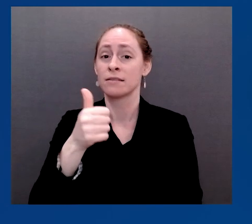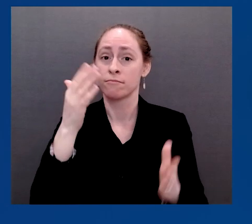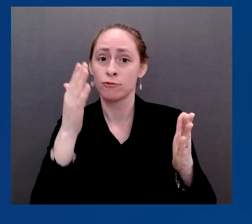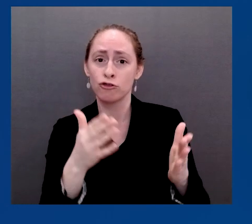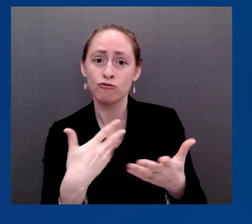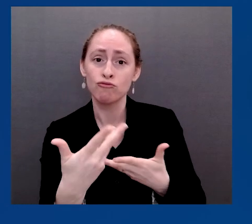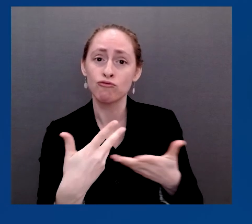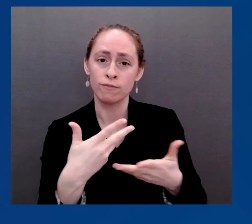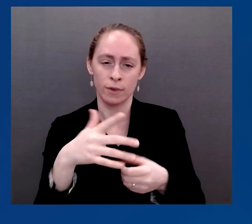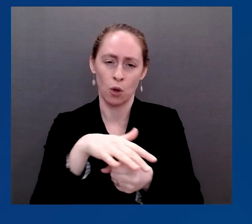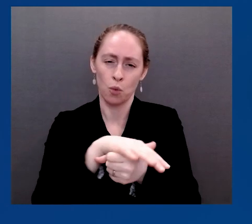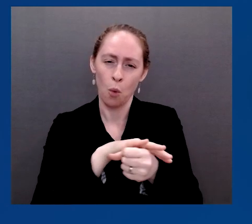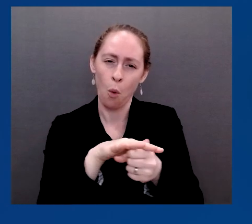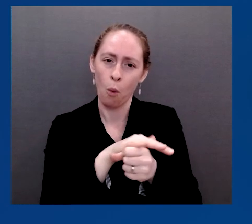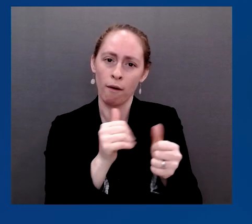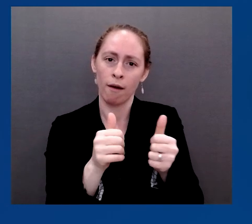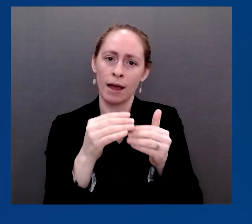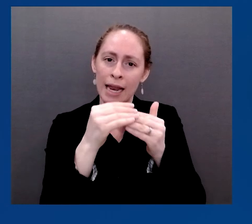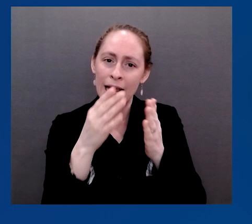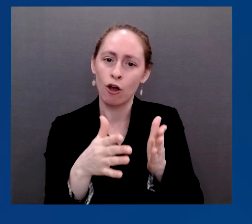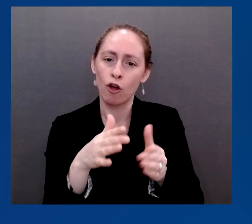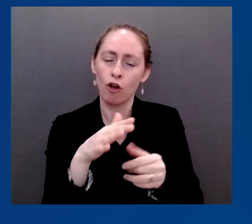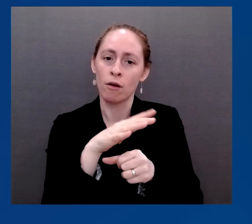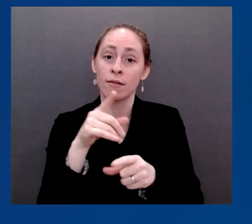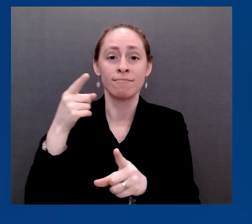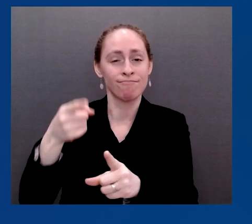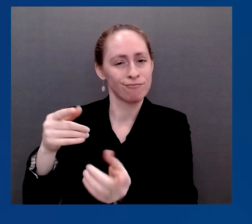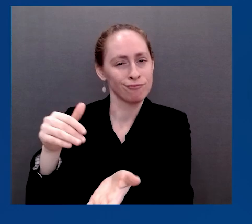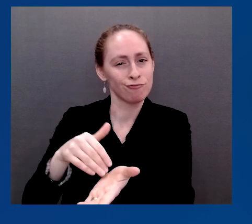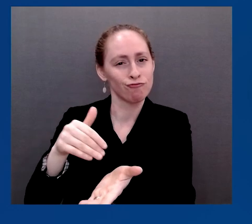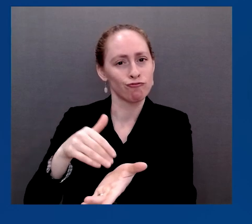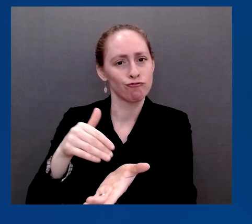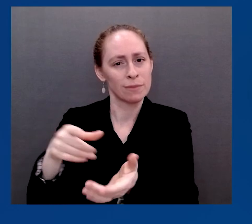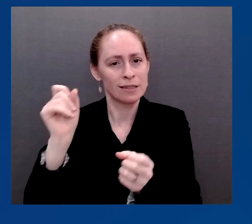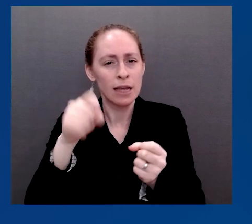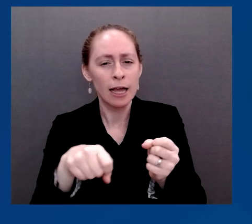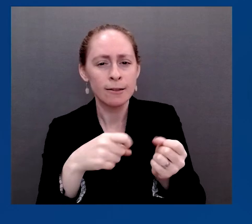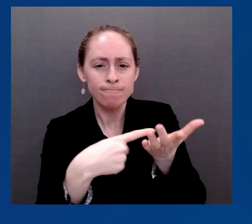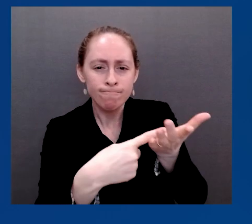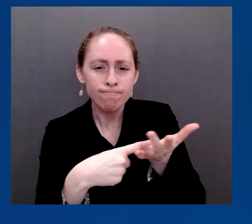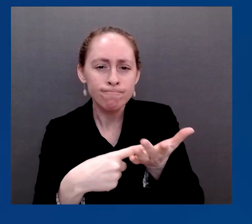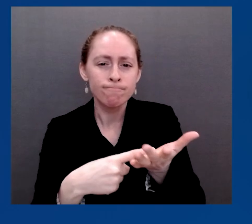So, we are working closely with HHS to line up that group